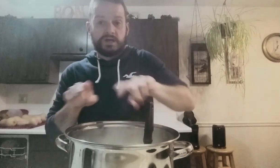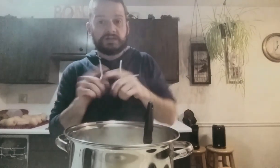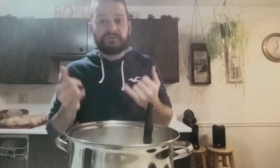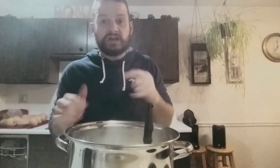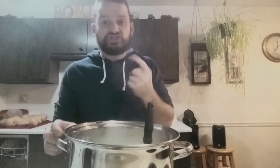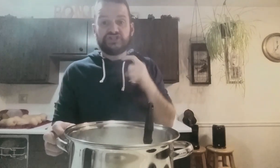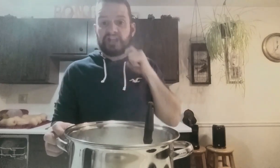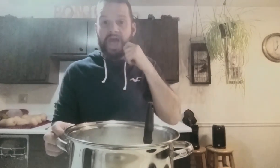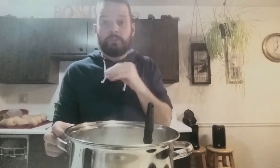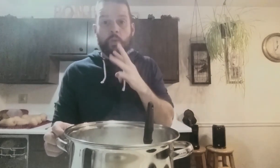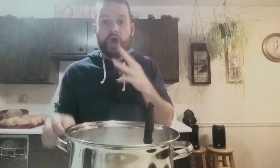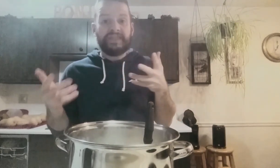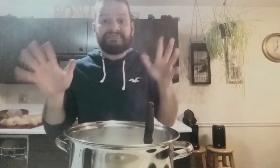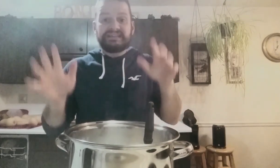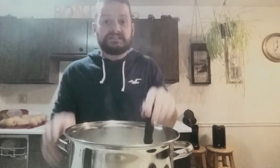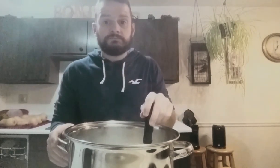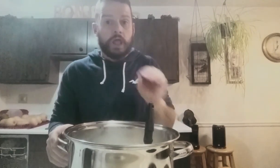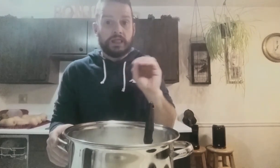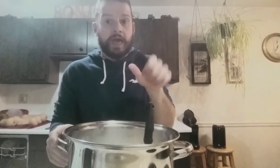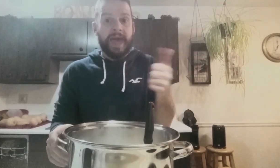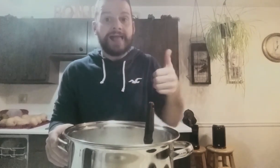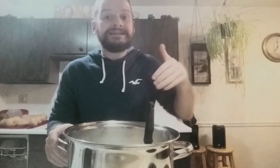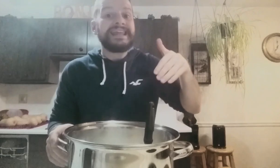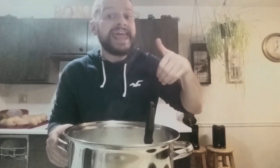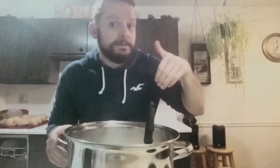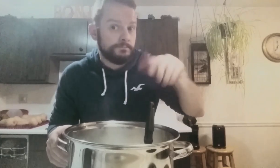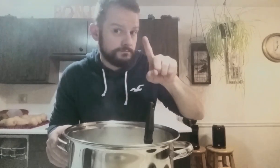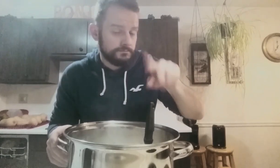Right now, it's just apples and water. That's all. There's nothing else yet.